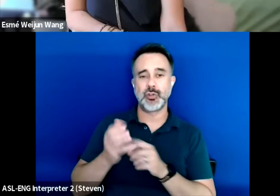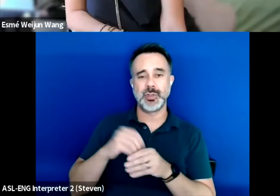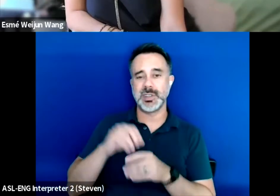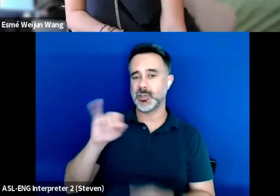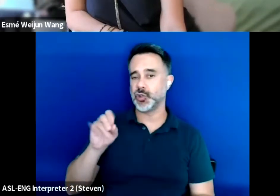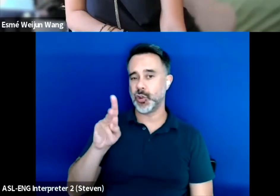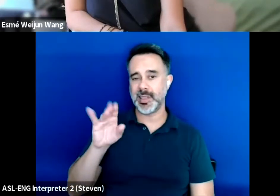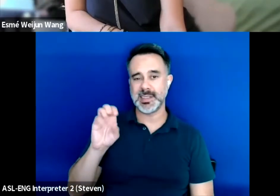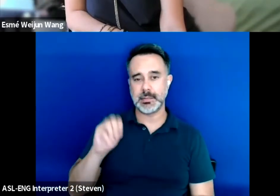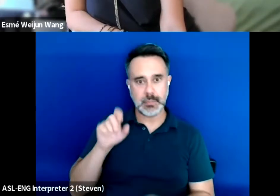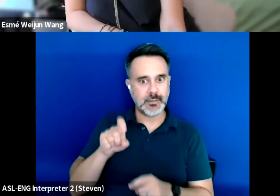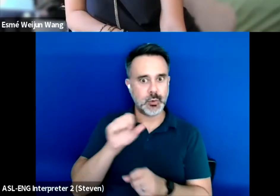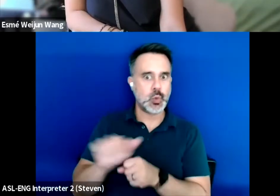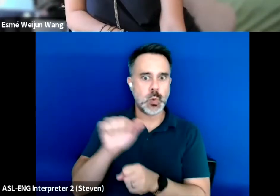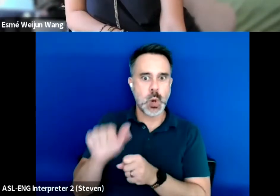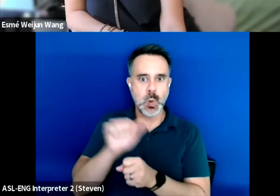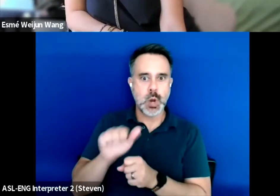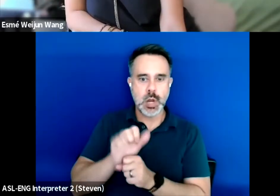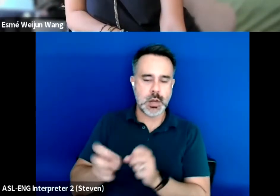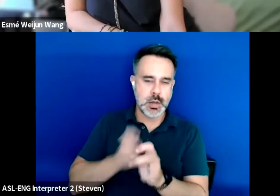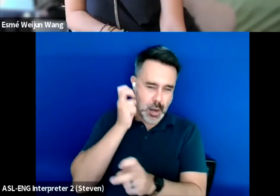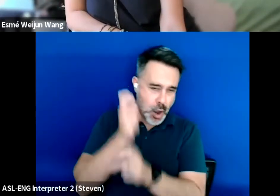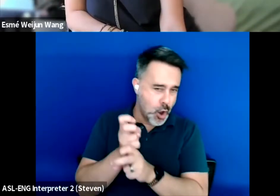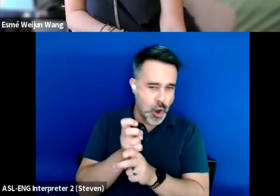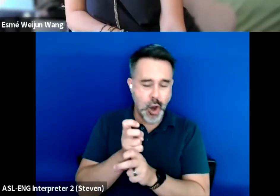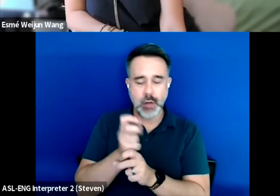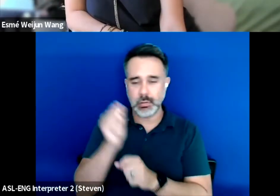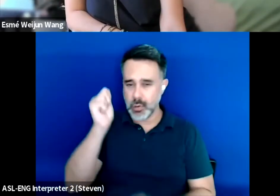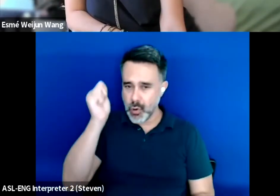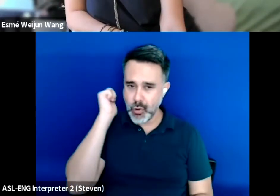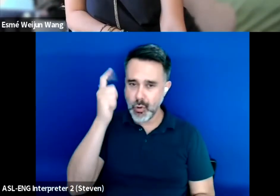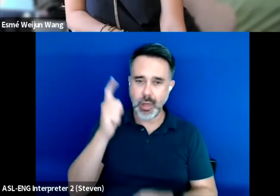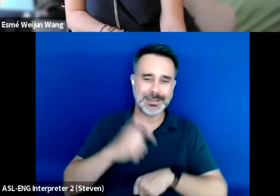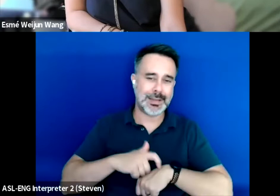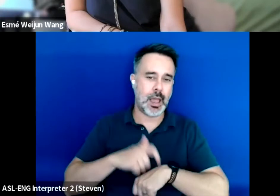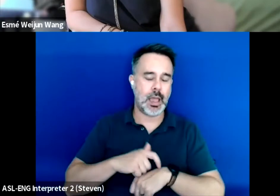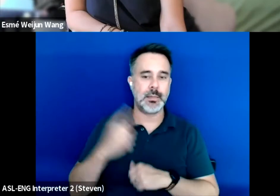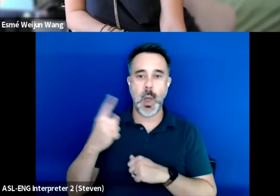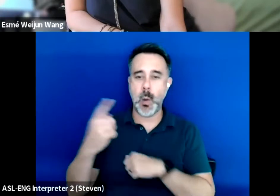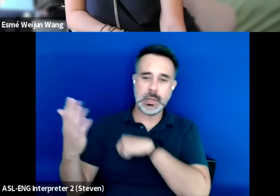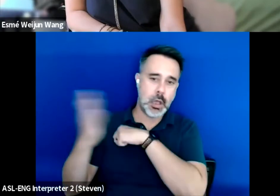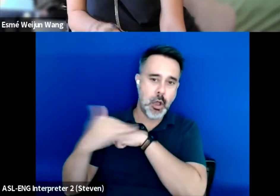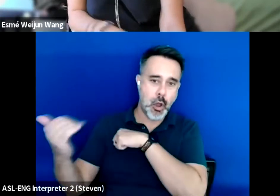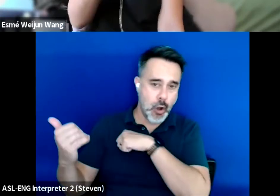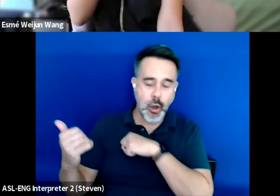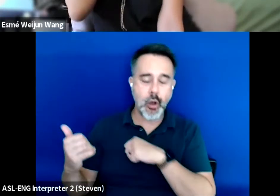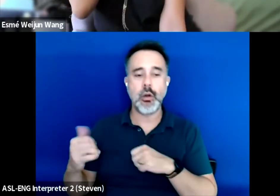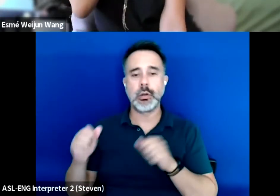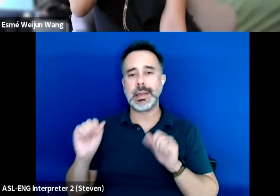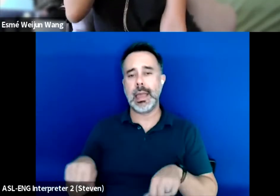with ableism in general -- and I think it's part laziness and just, like, a lack of creativity --